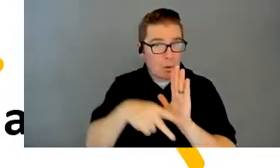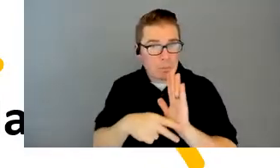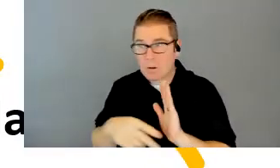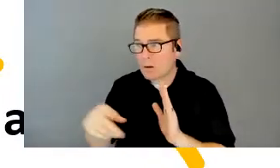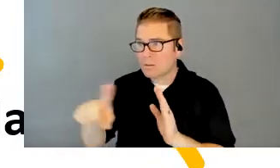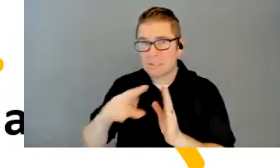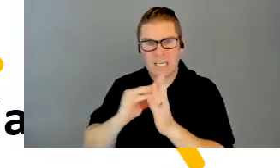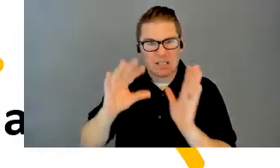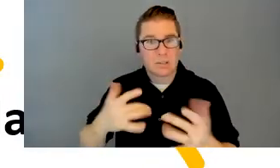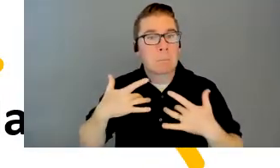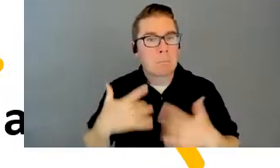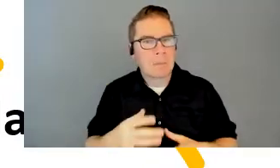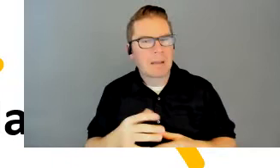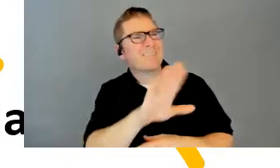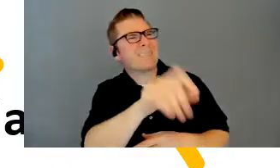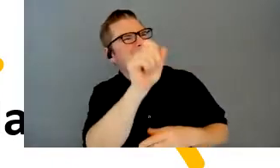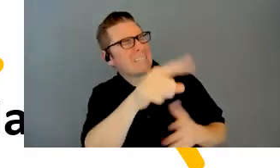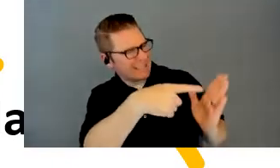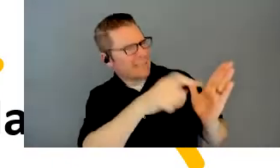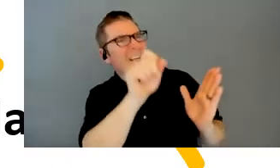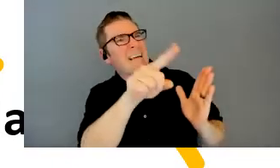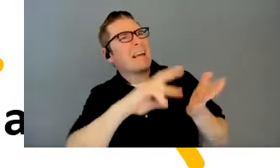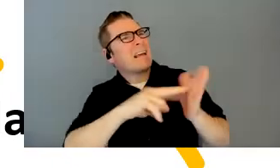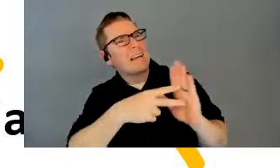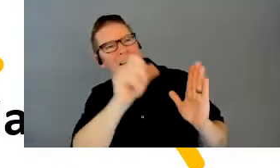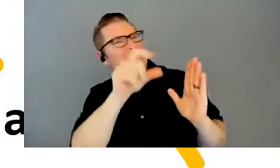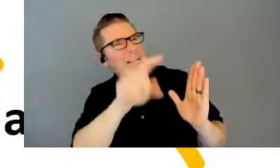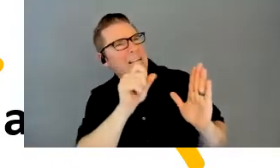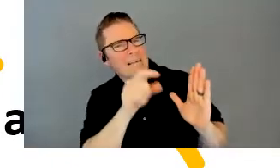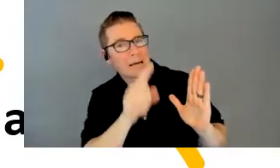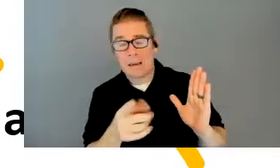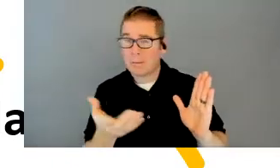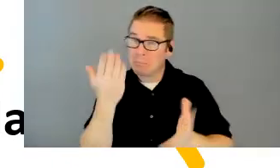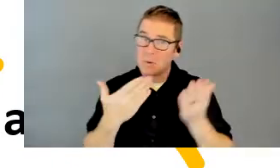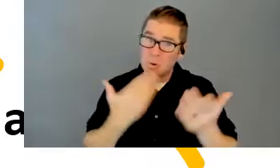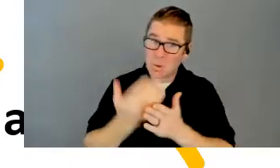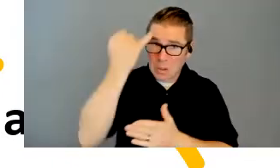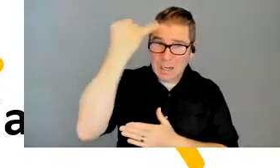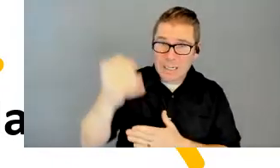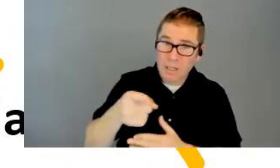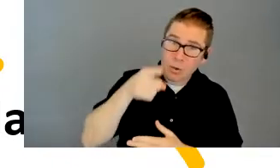that's never seen this policy read it and make sure that it makes sense. I had that with one